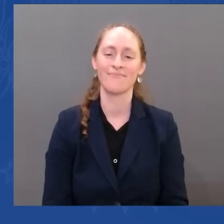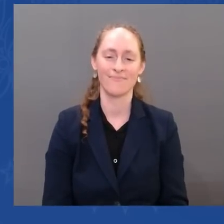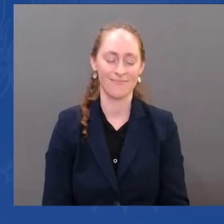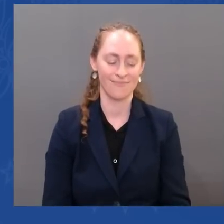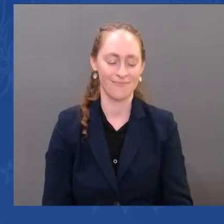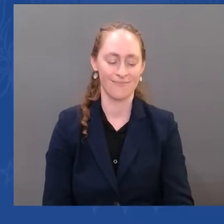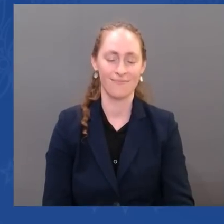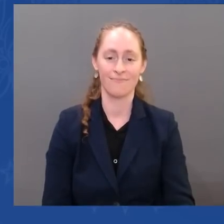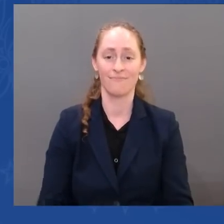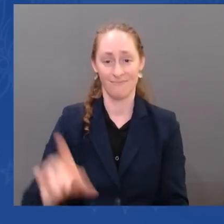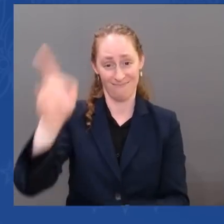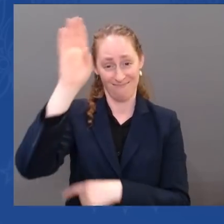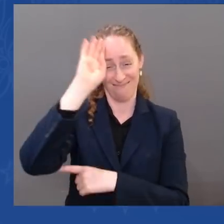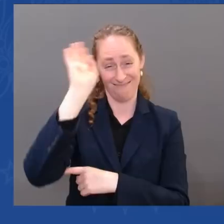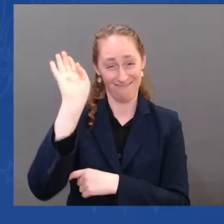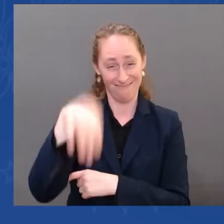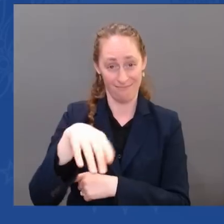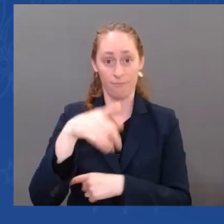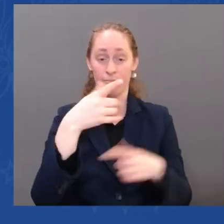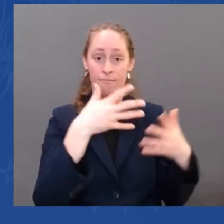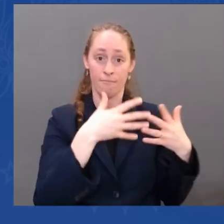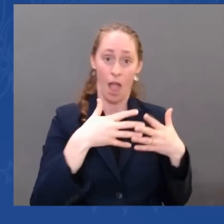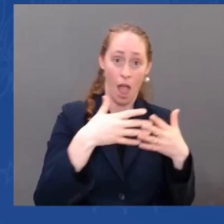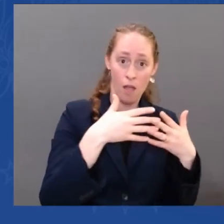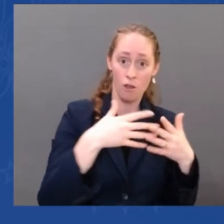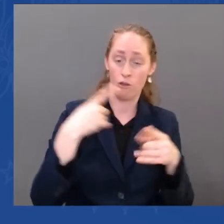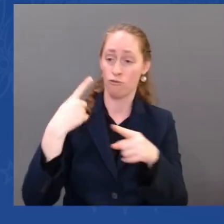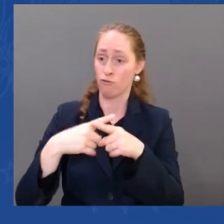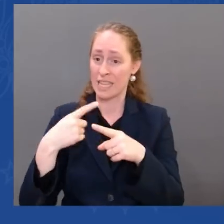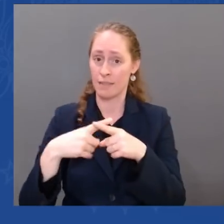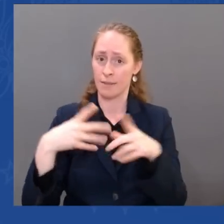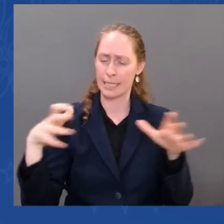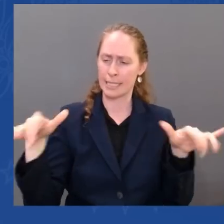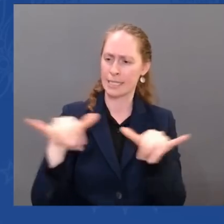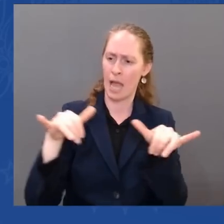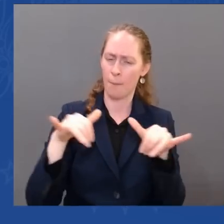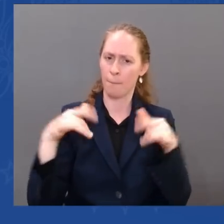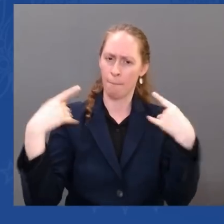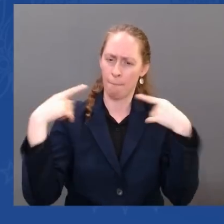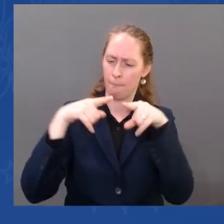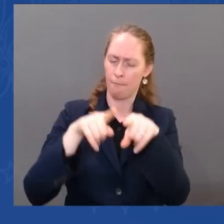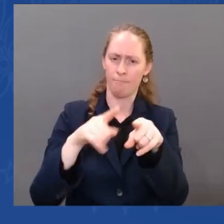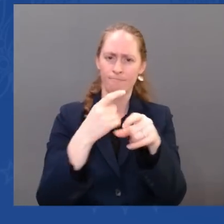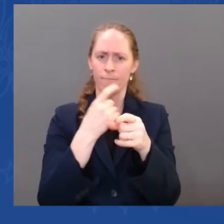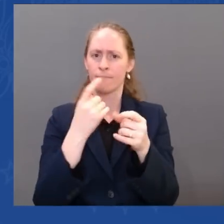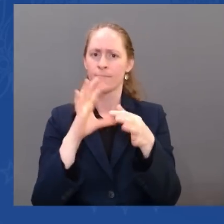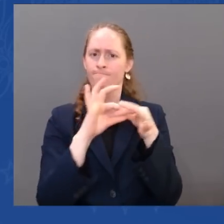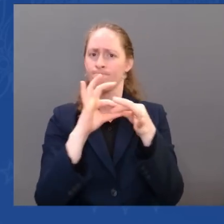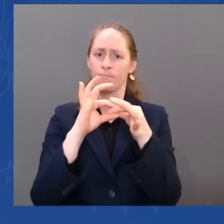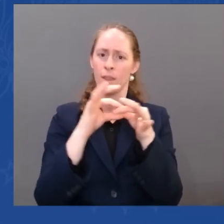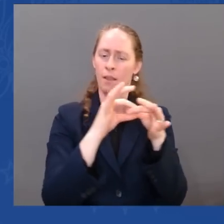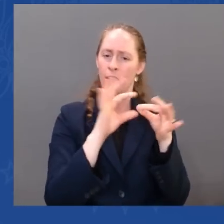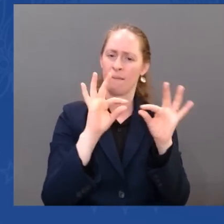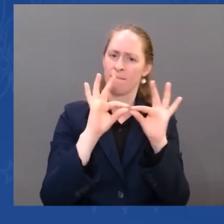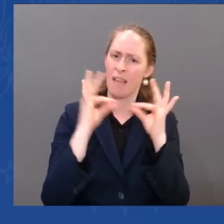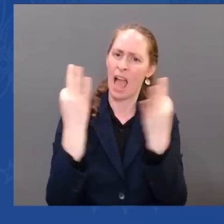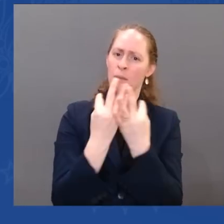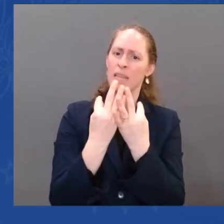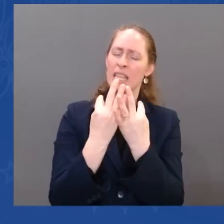As we -- my grandfather Finnegan would say, "That's the Irish of it." But I want to welcome Speaker Pelosi. Where are you, Nancy? There you go.